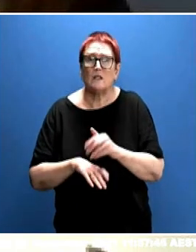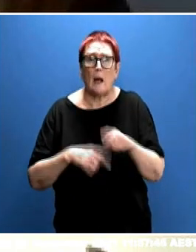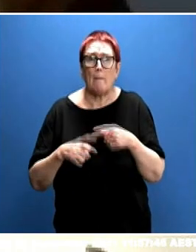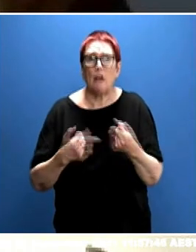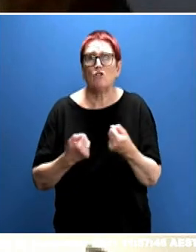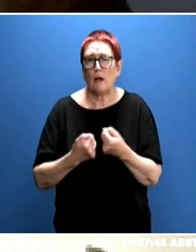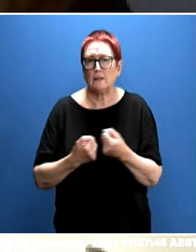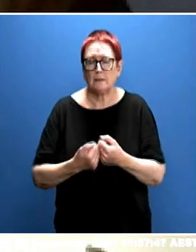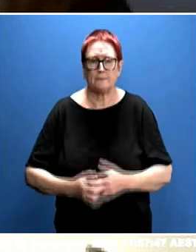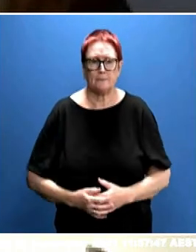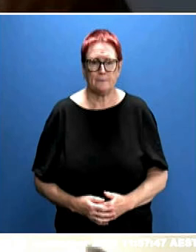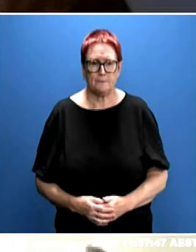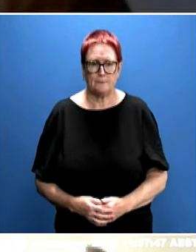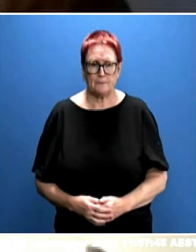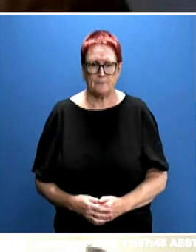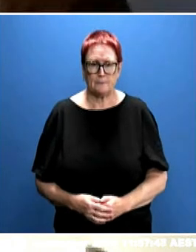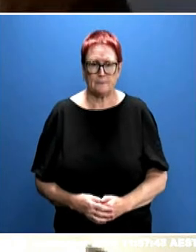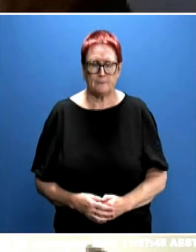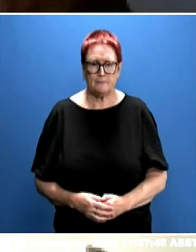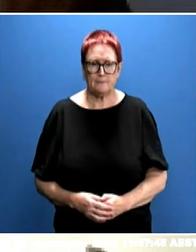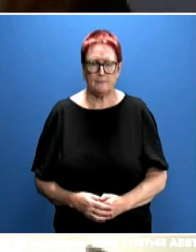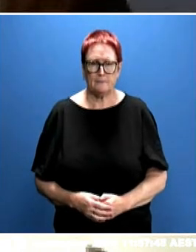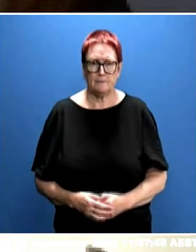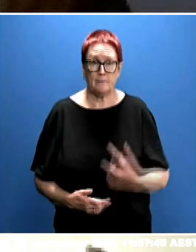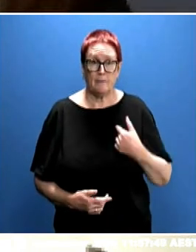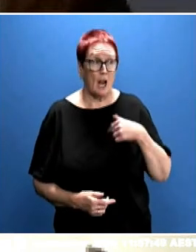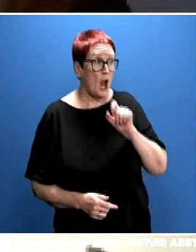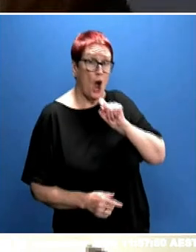I'd emailed the case manager, before my client's admission into the Kath French